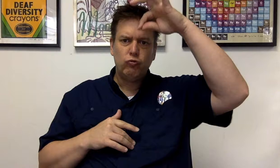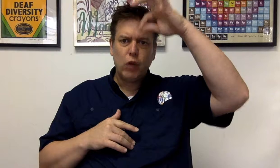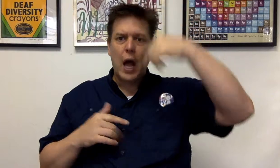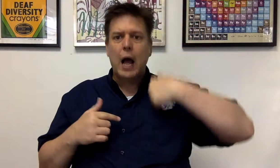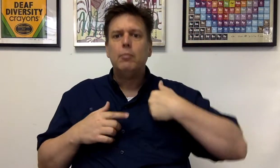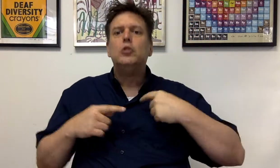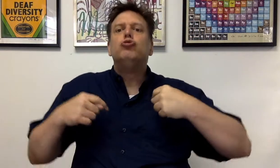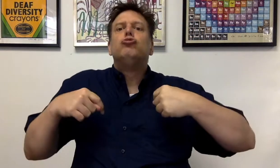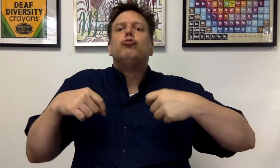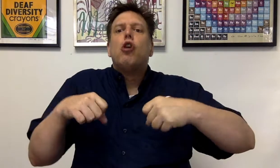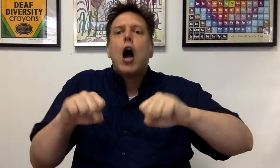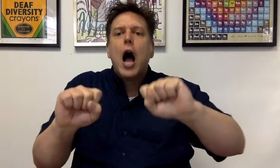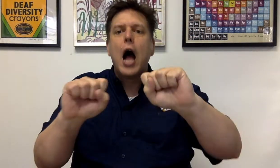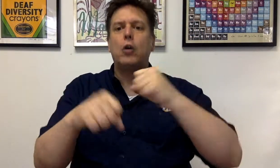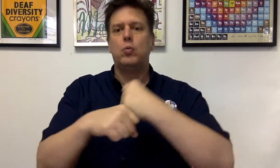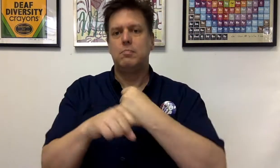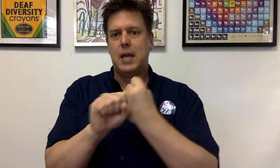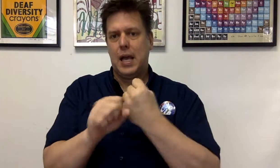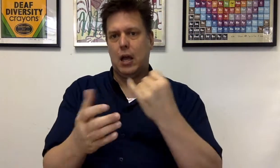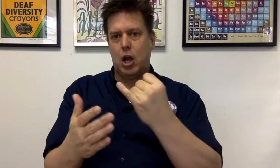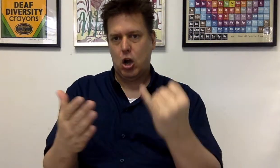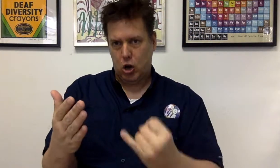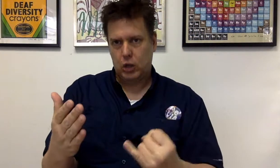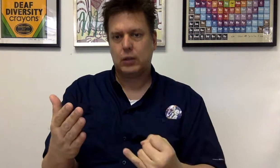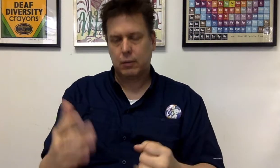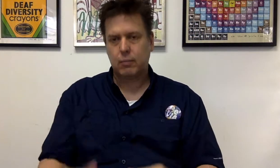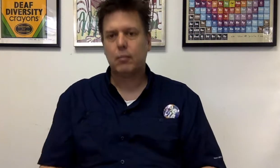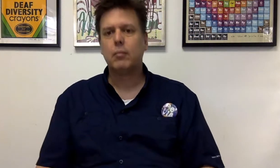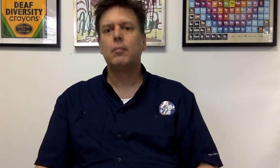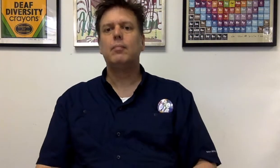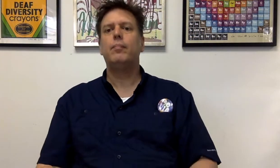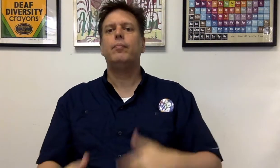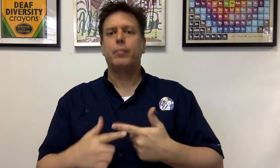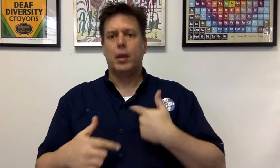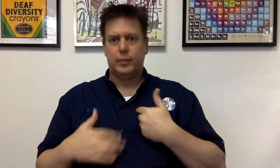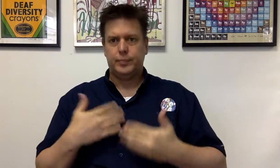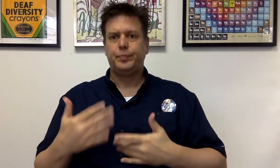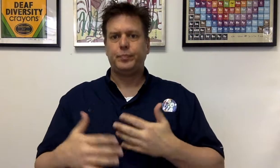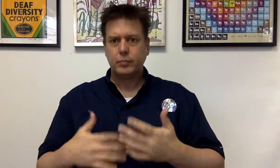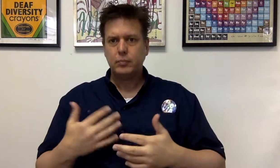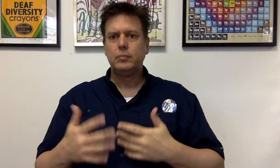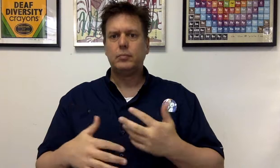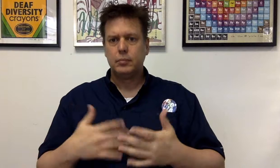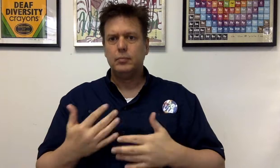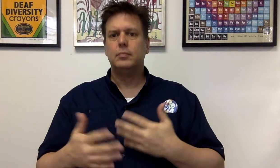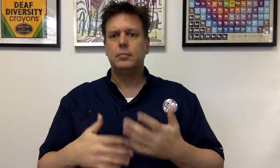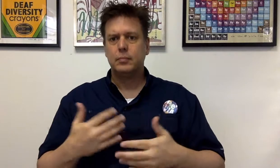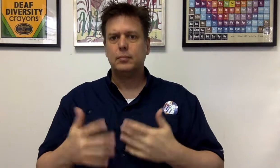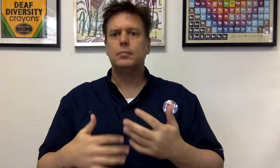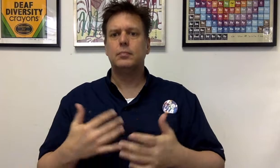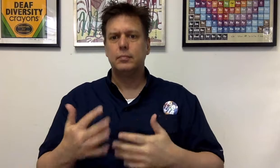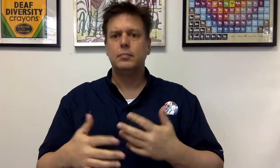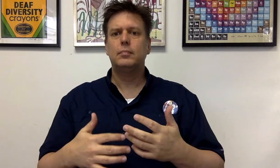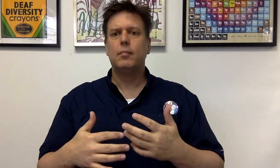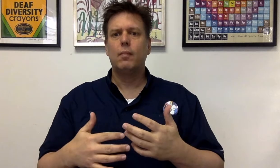was a beginner and I said I was trying to make art and I progressed